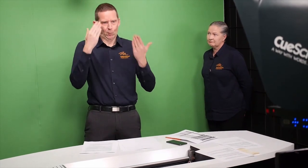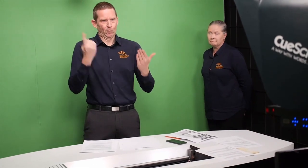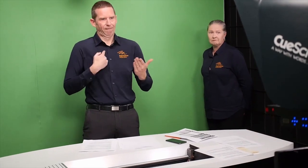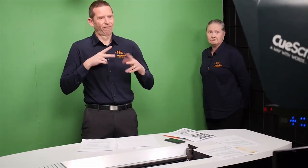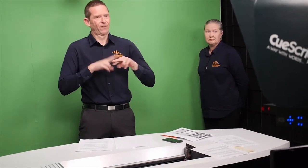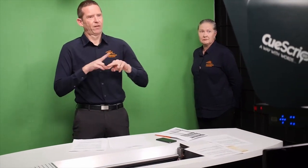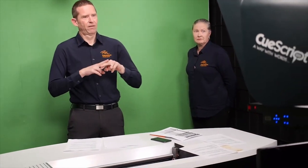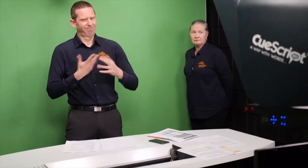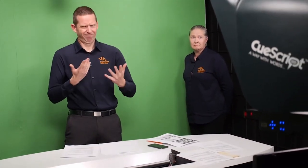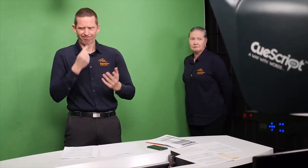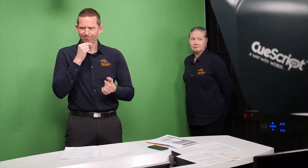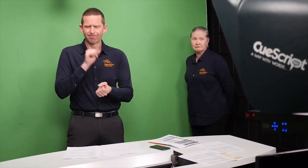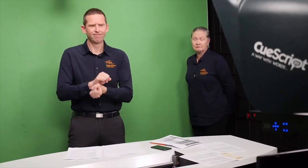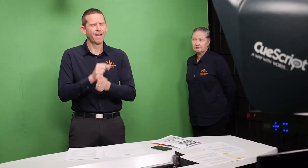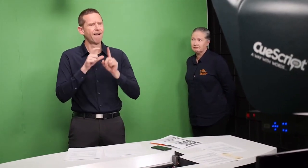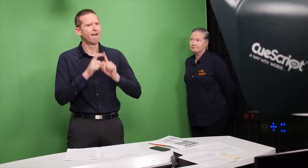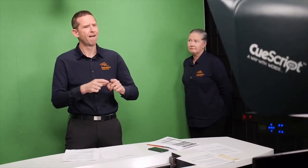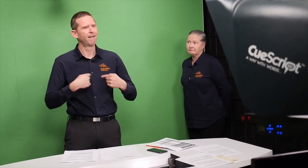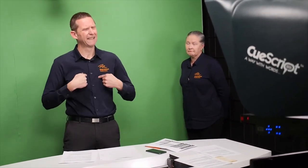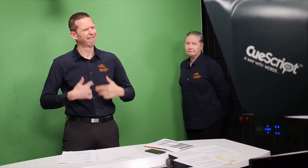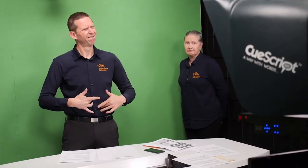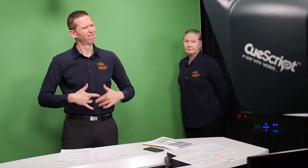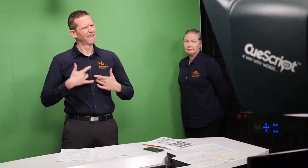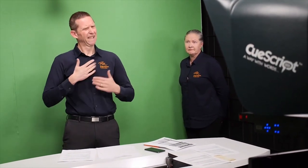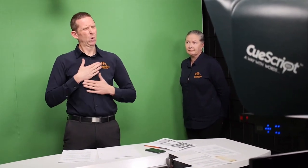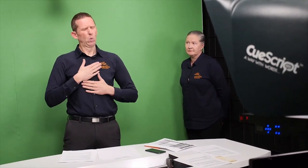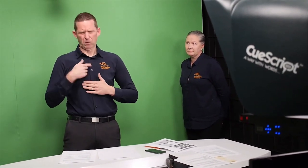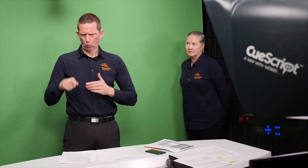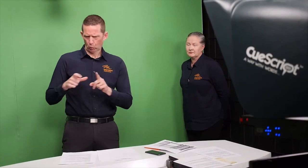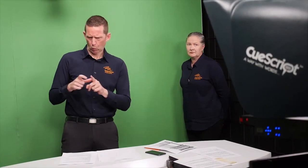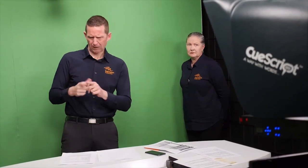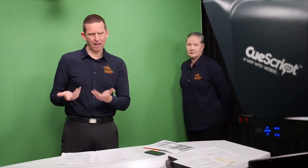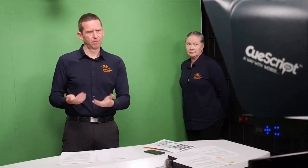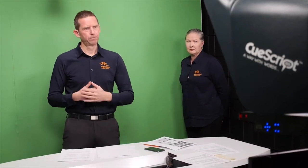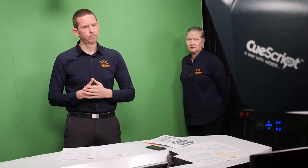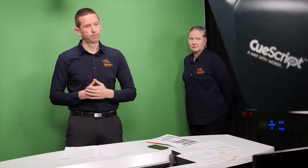history, to which the father responded with, “I’m unsure, it’s difficult to say...”